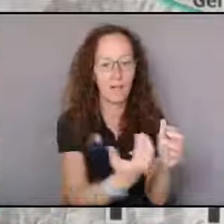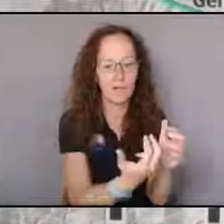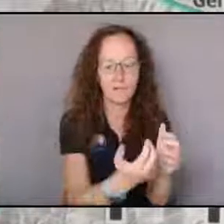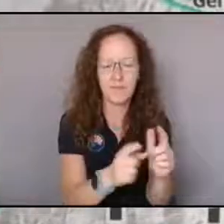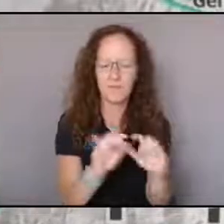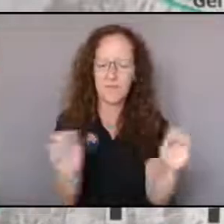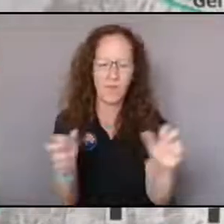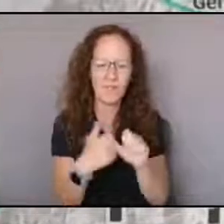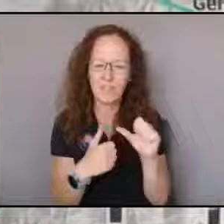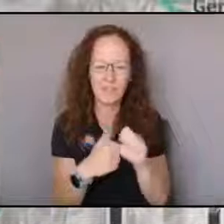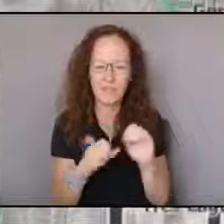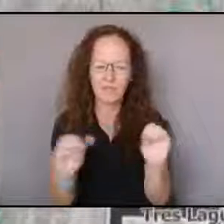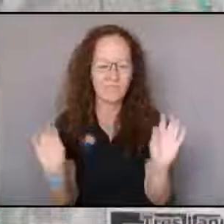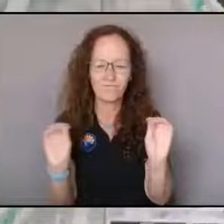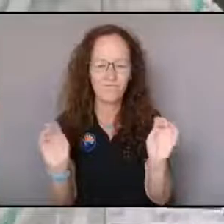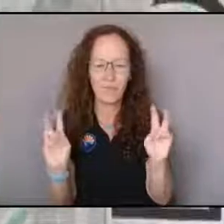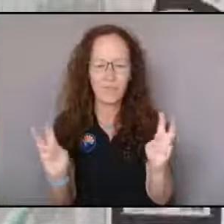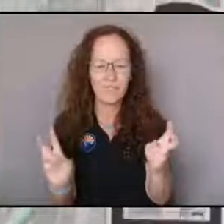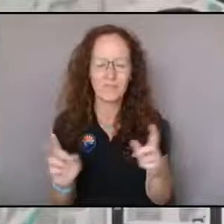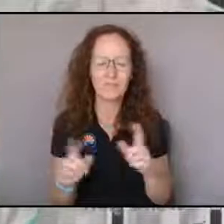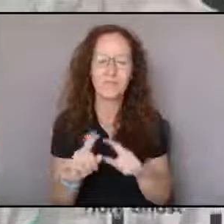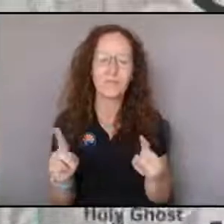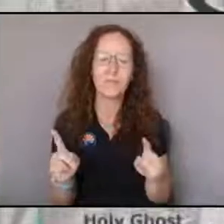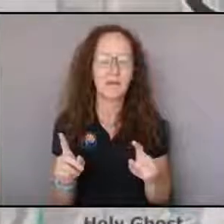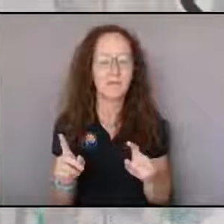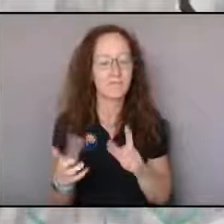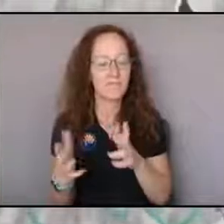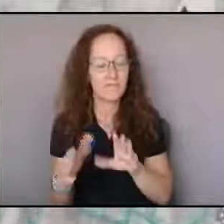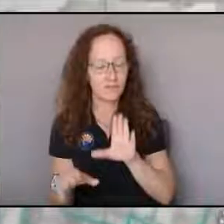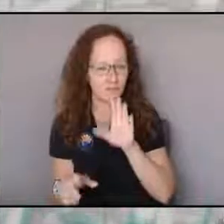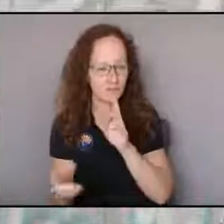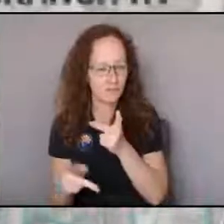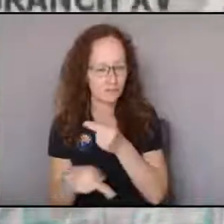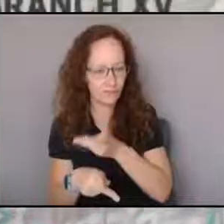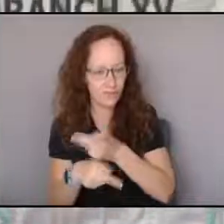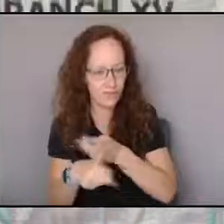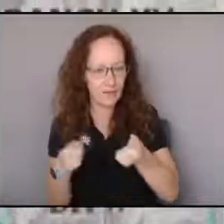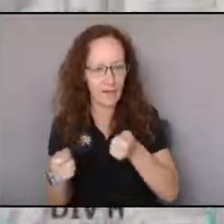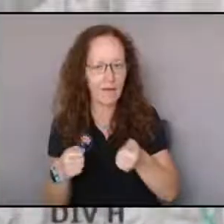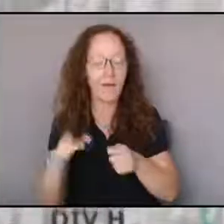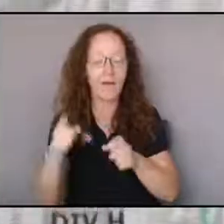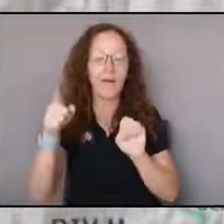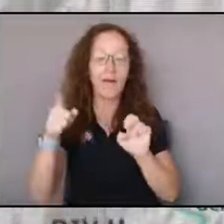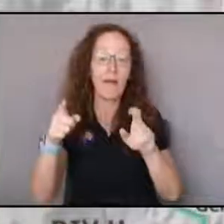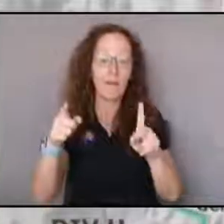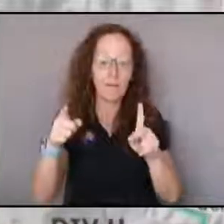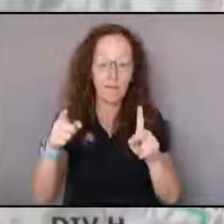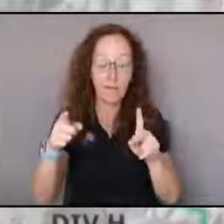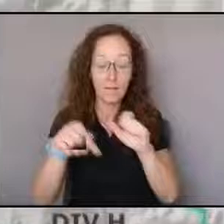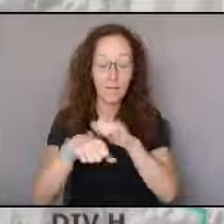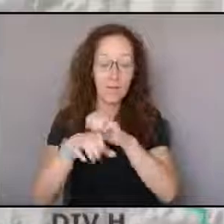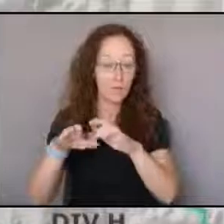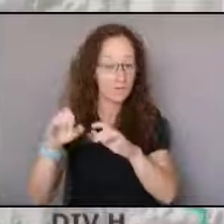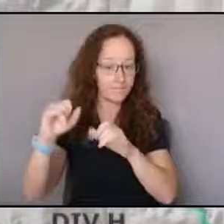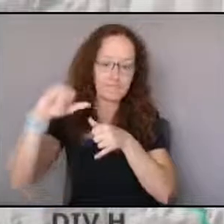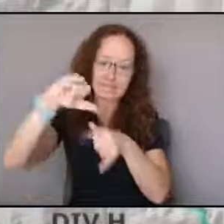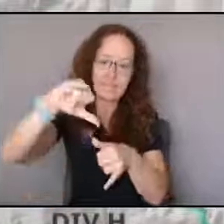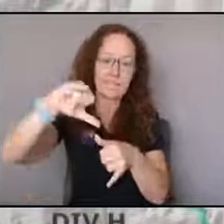IT WASN'T ANY ISSUE OR THREAT, BUT THE CREWS TOOK CARE OF THAT. AND GOING BACK UP TO ELK MOUNTAIN, EVERYTHING STAYED IN